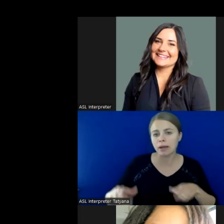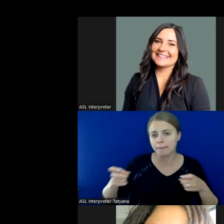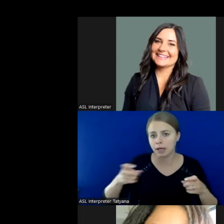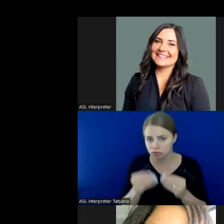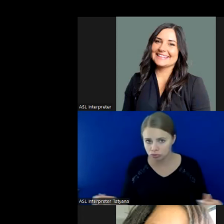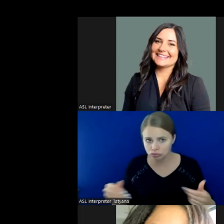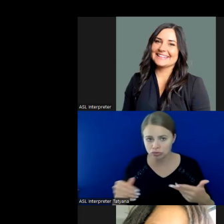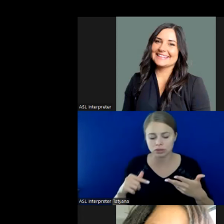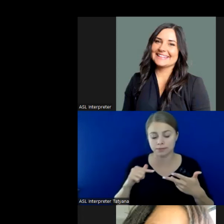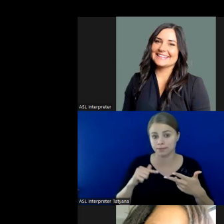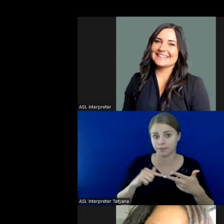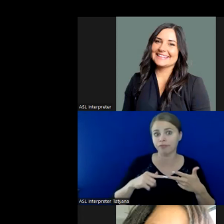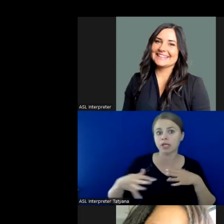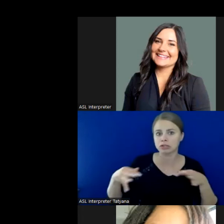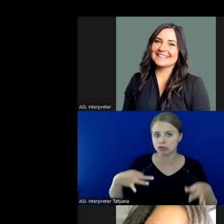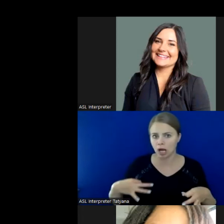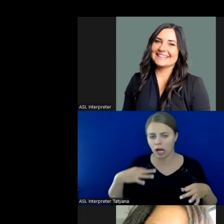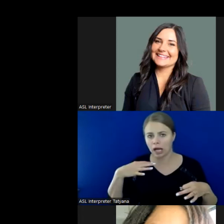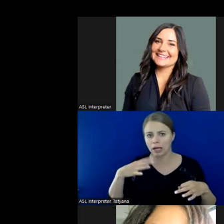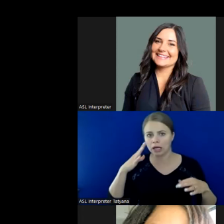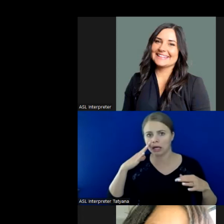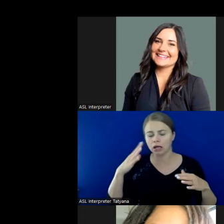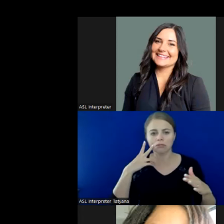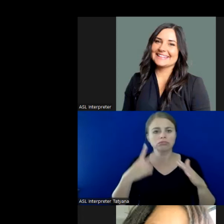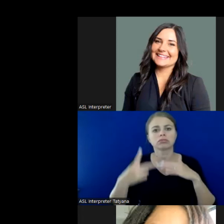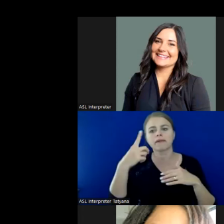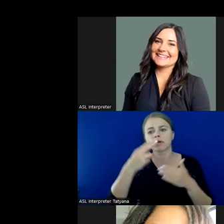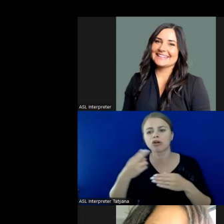It described what it anticipated were the user groups that would be affected or use it.